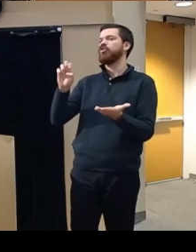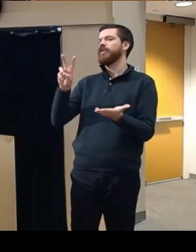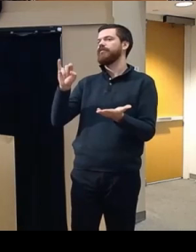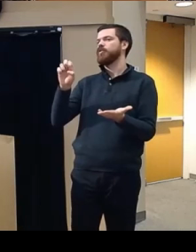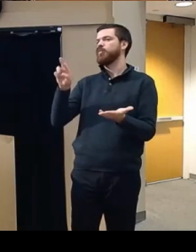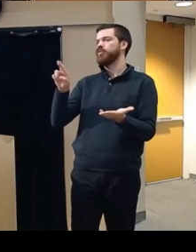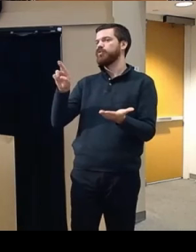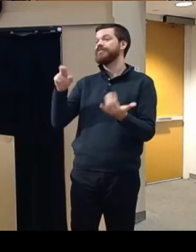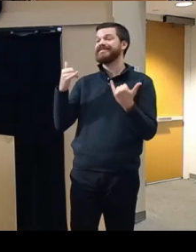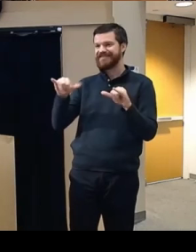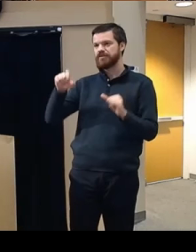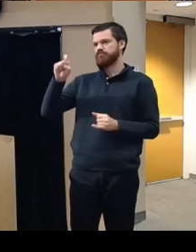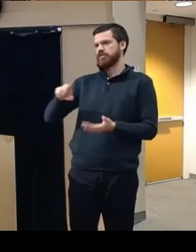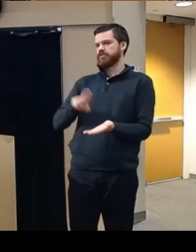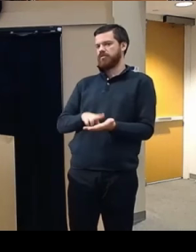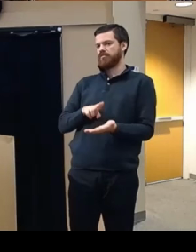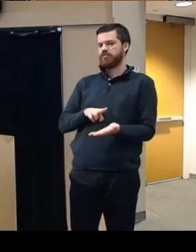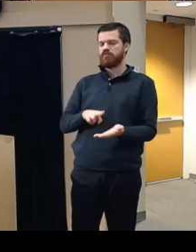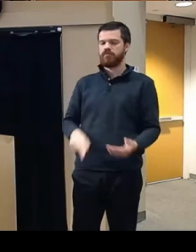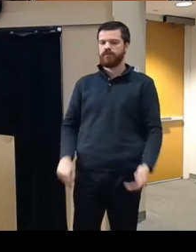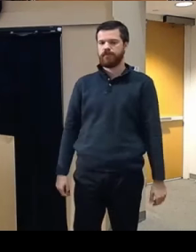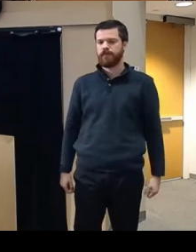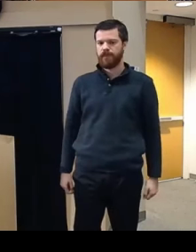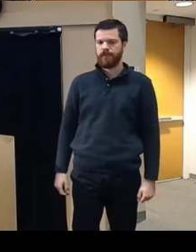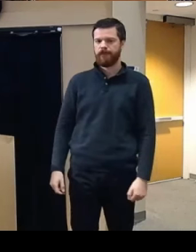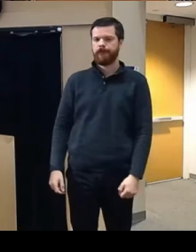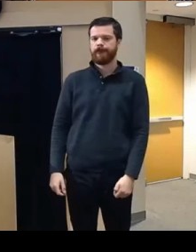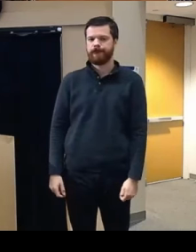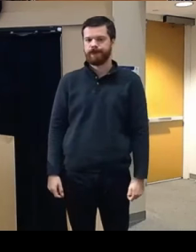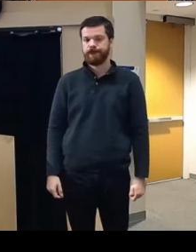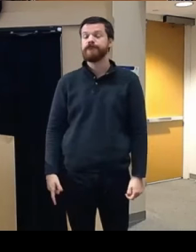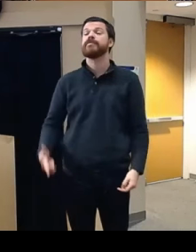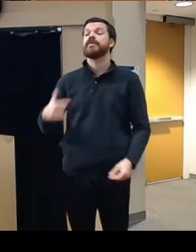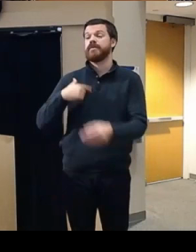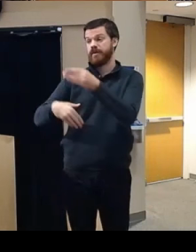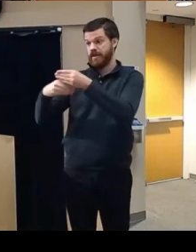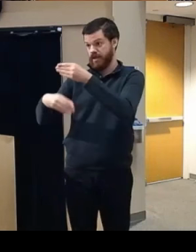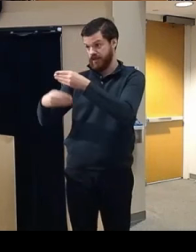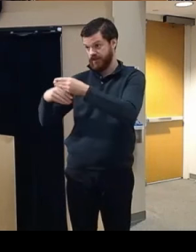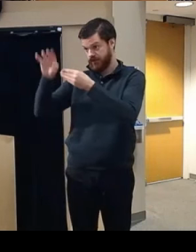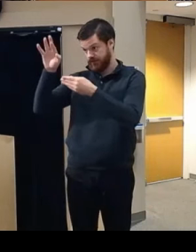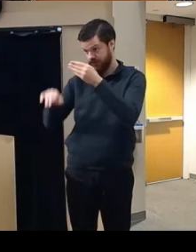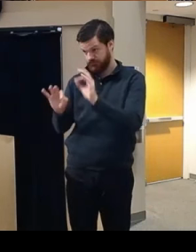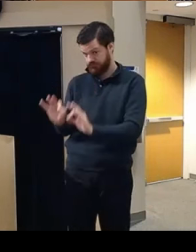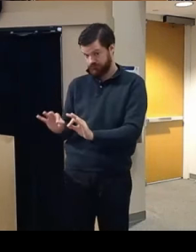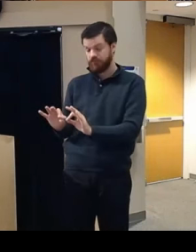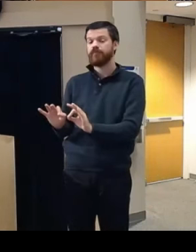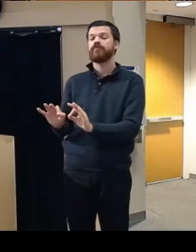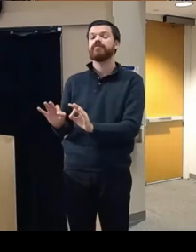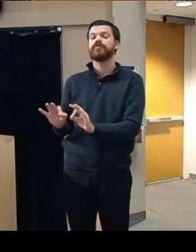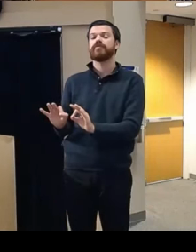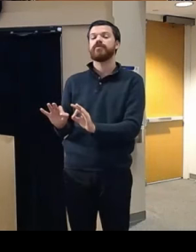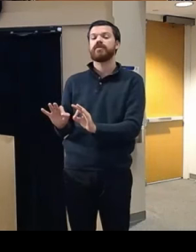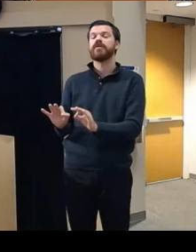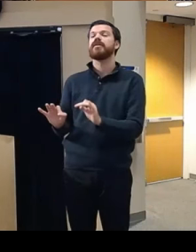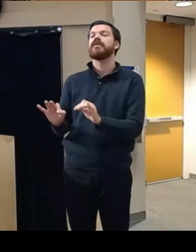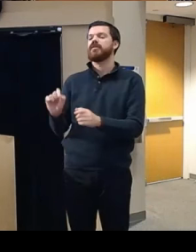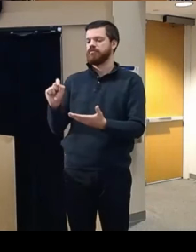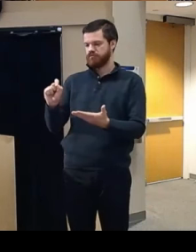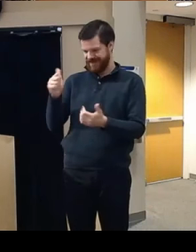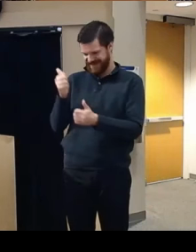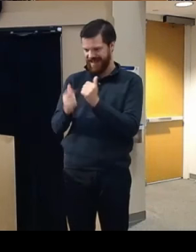still must sign and once I've added all of my participants I can Mark everyone as contributed